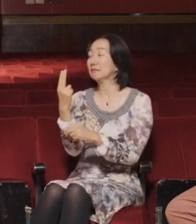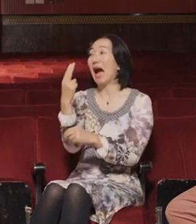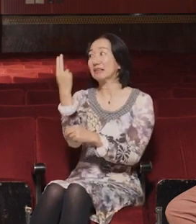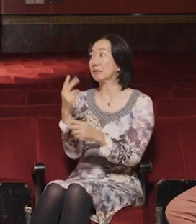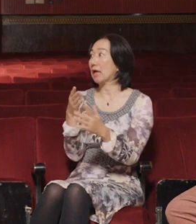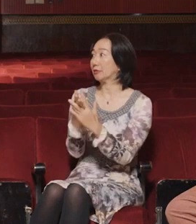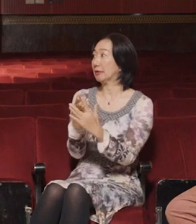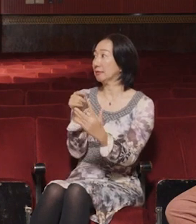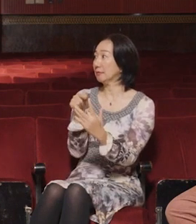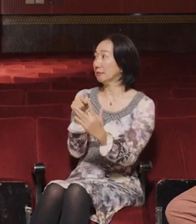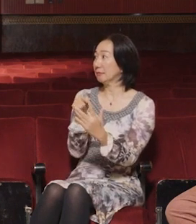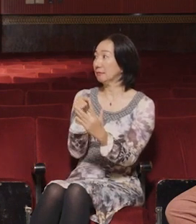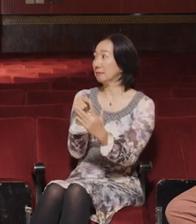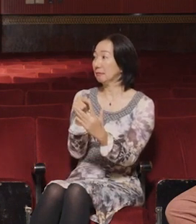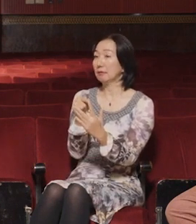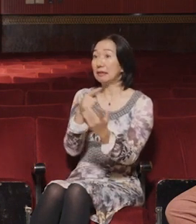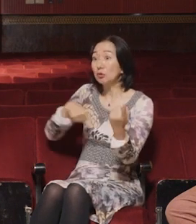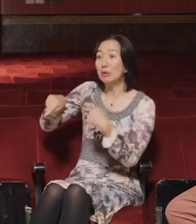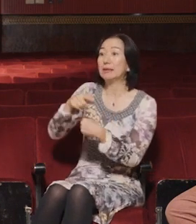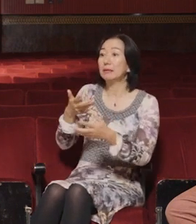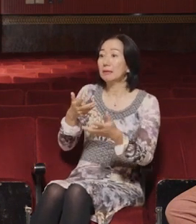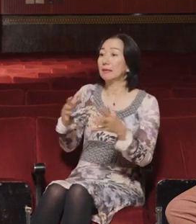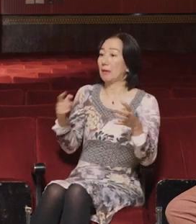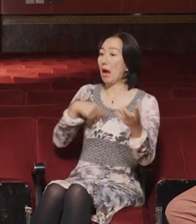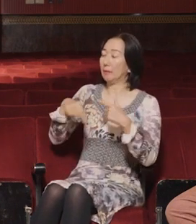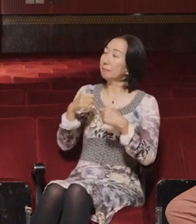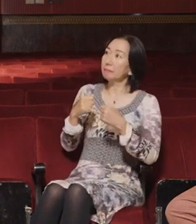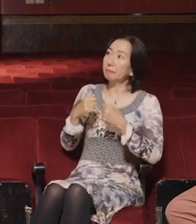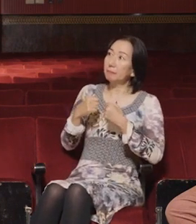and our artistic access is